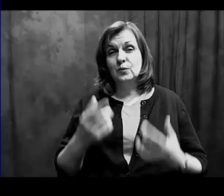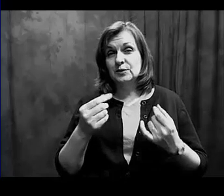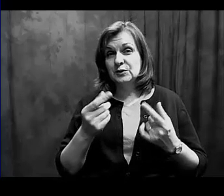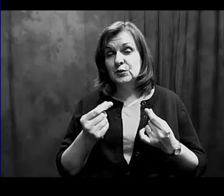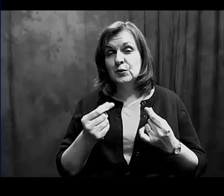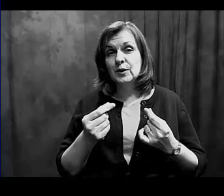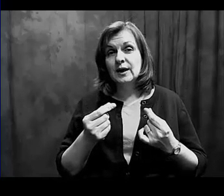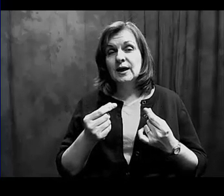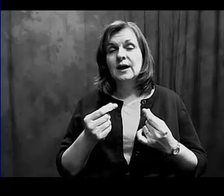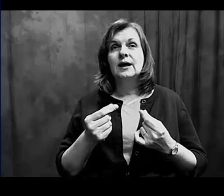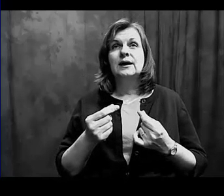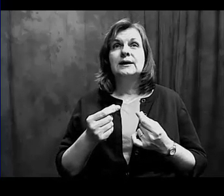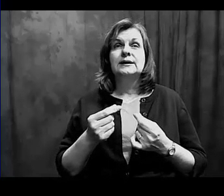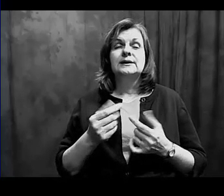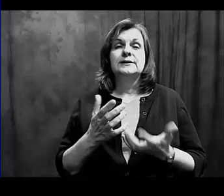gizzard -- they actually help to break up